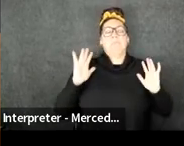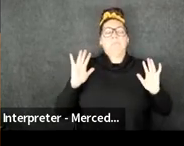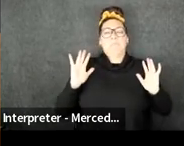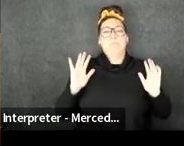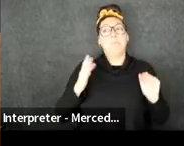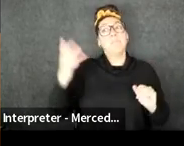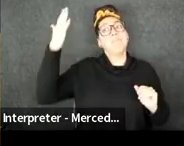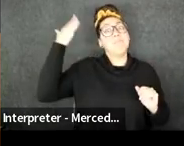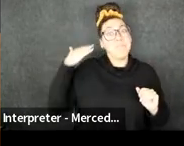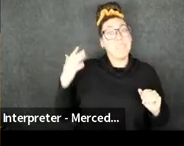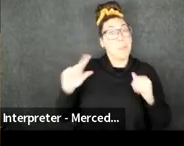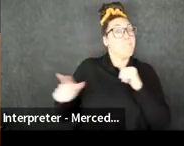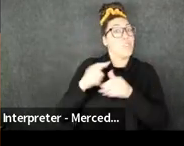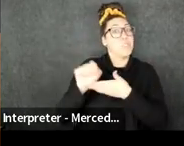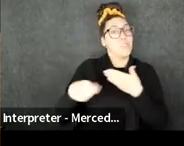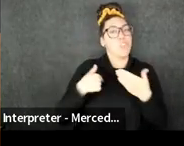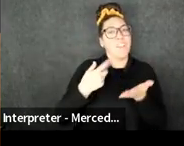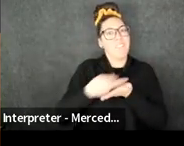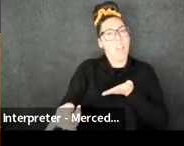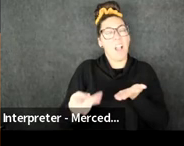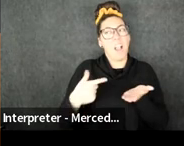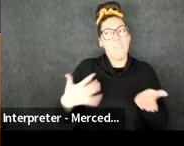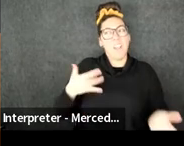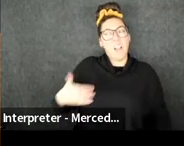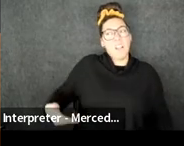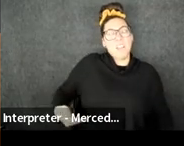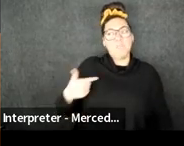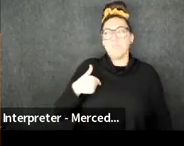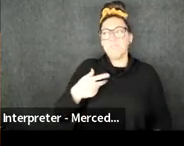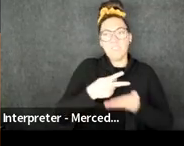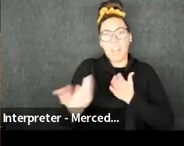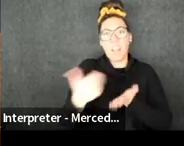My first semester, I would feel like, you know, I felt like I was dumb.